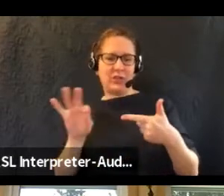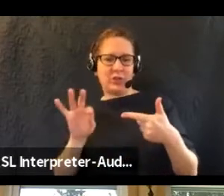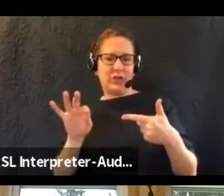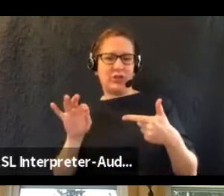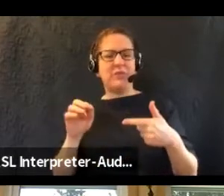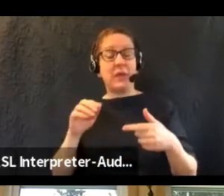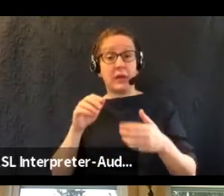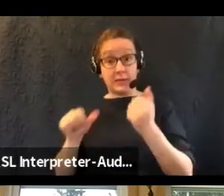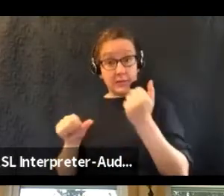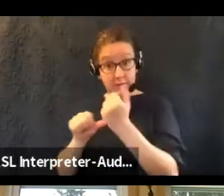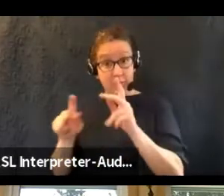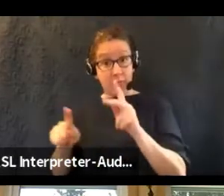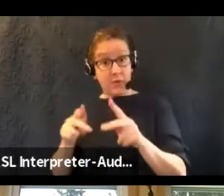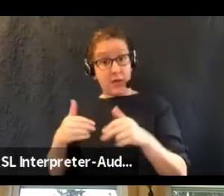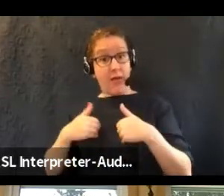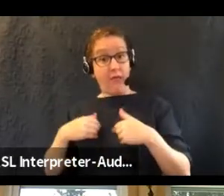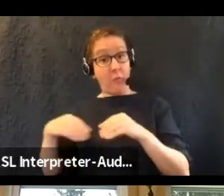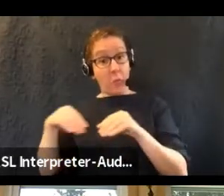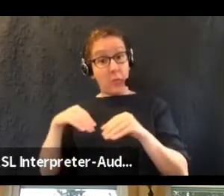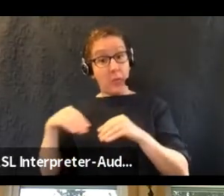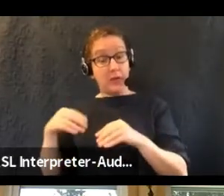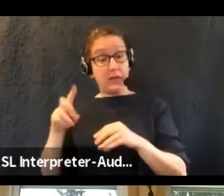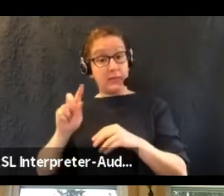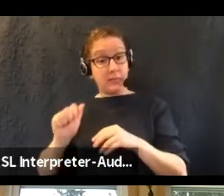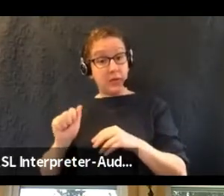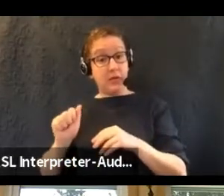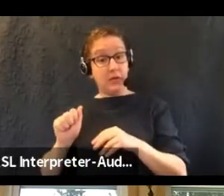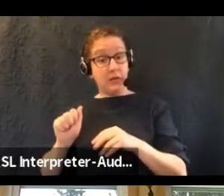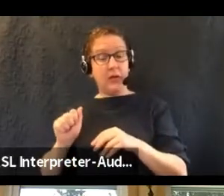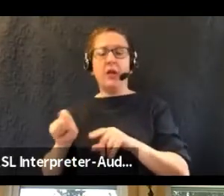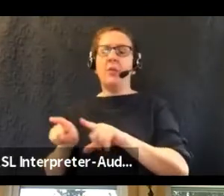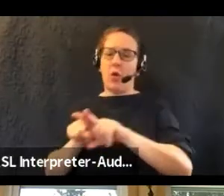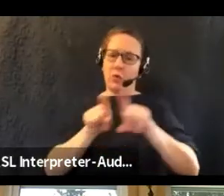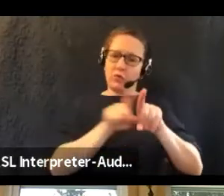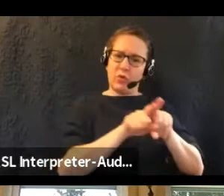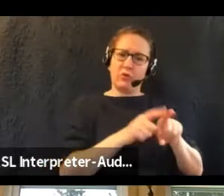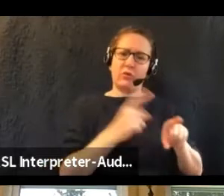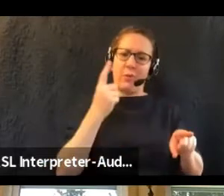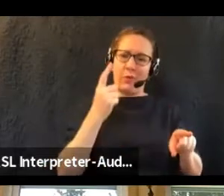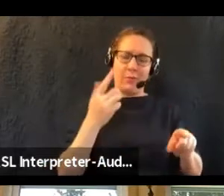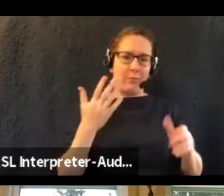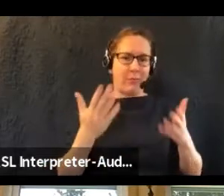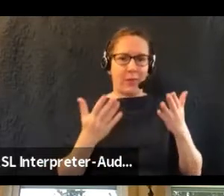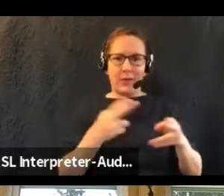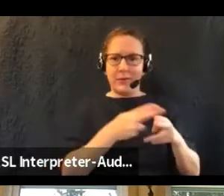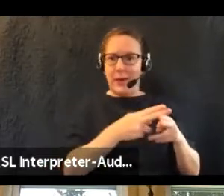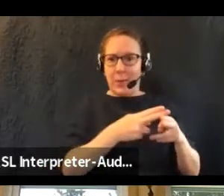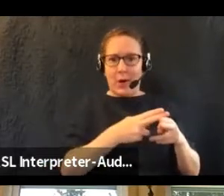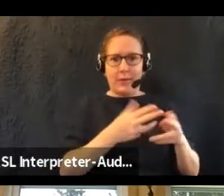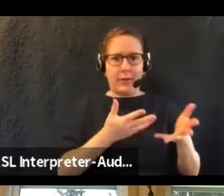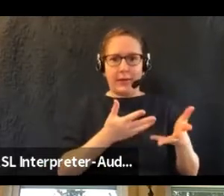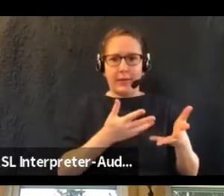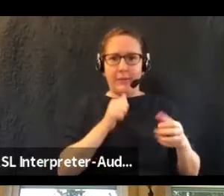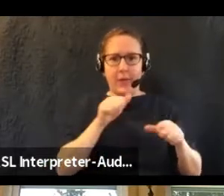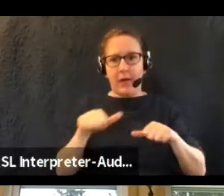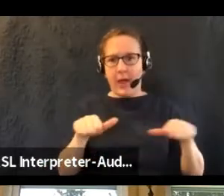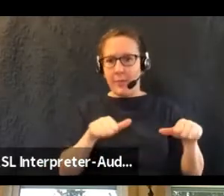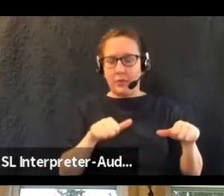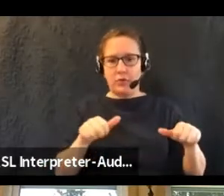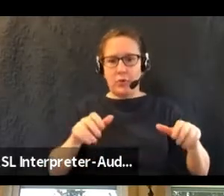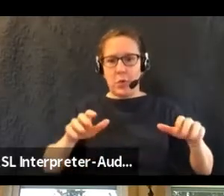a mobility disability, but also someone who might be temporarily not able to utilize the